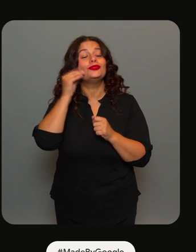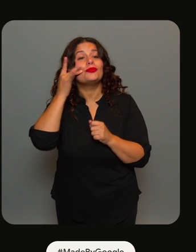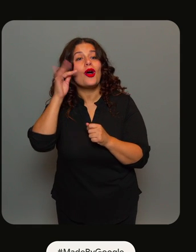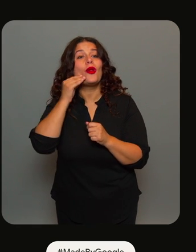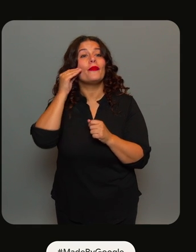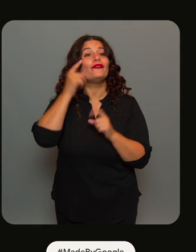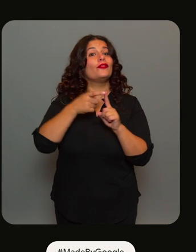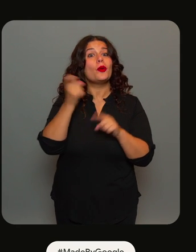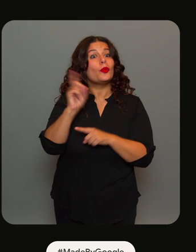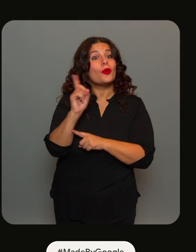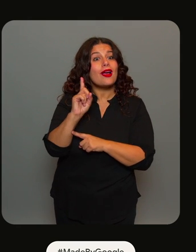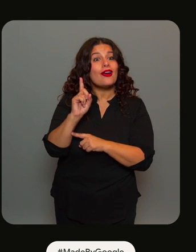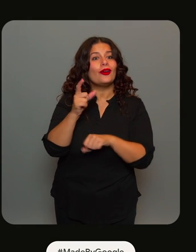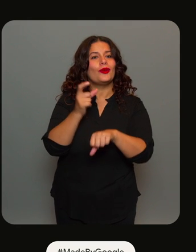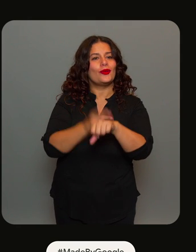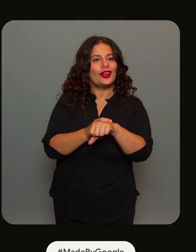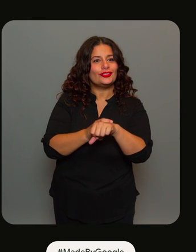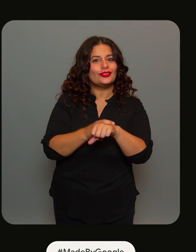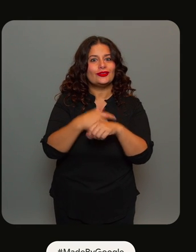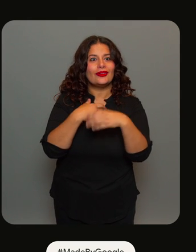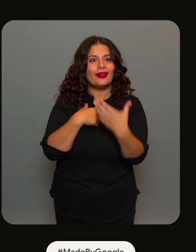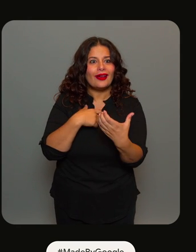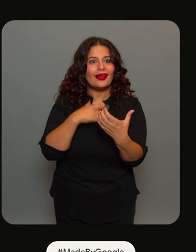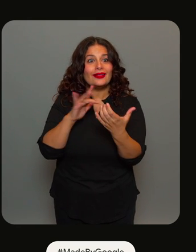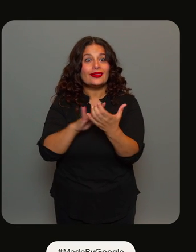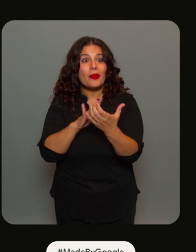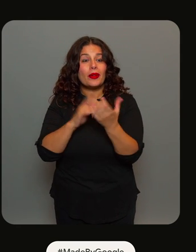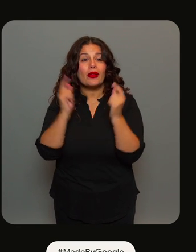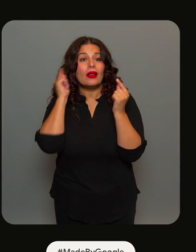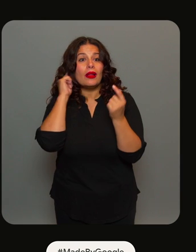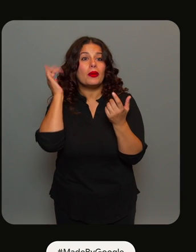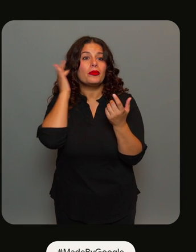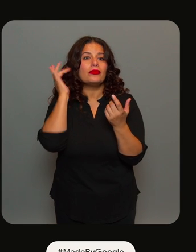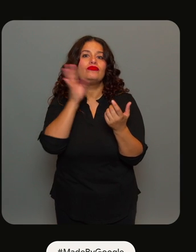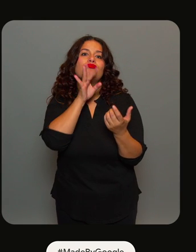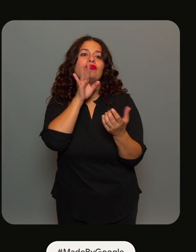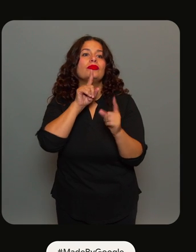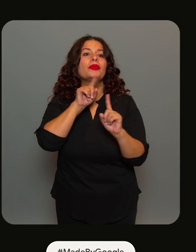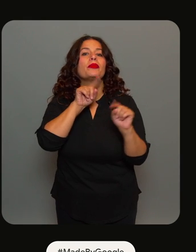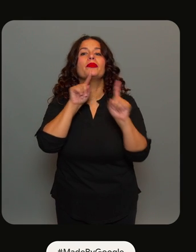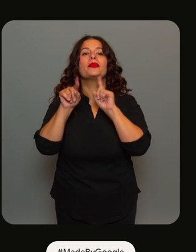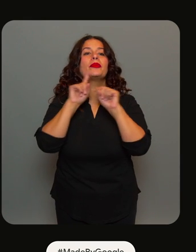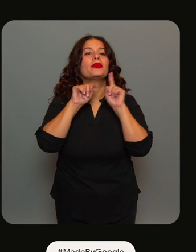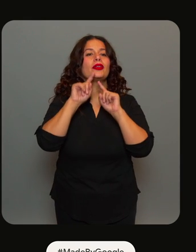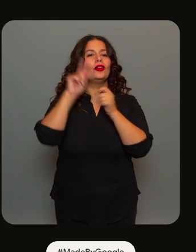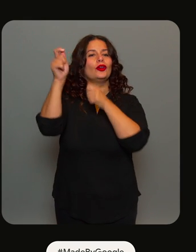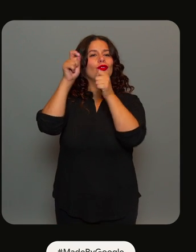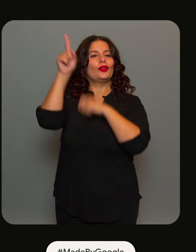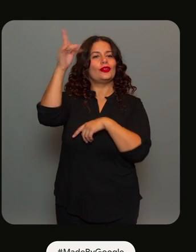Or your Pixel Buds with just your voice. Wherever you are, you're always just a few taps away from your